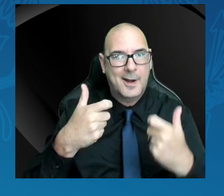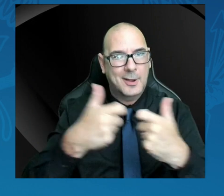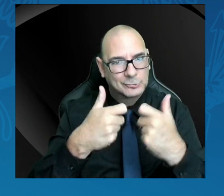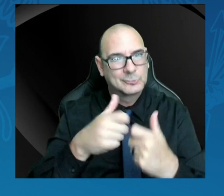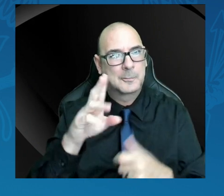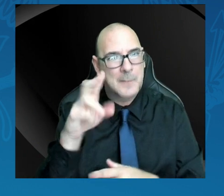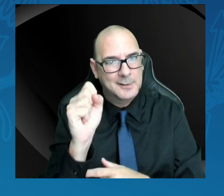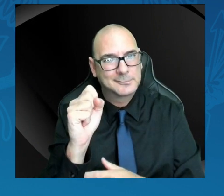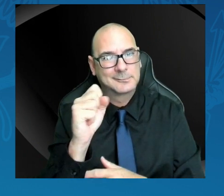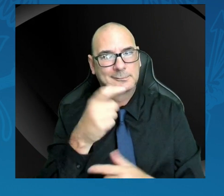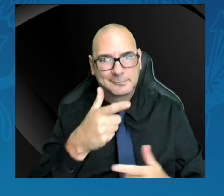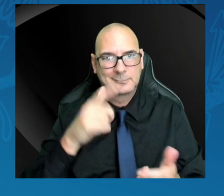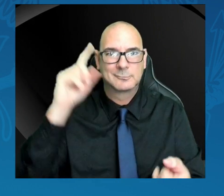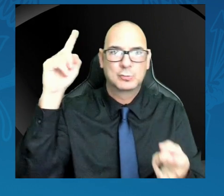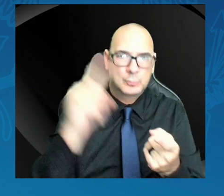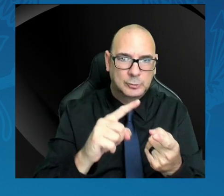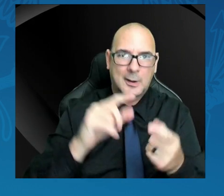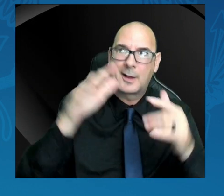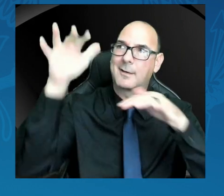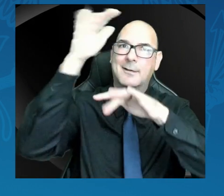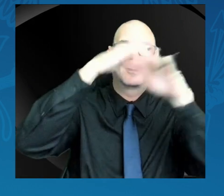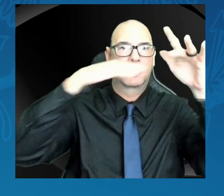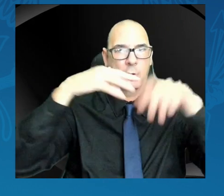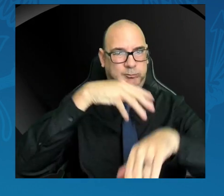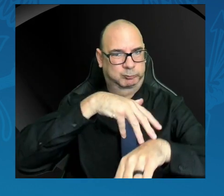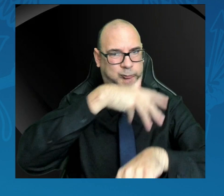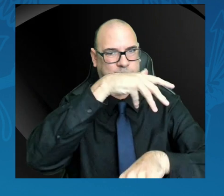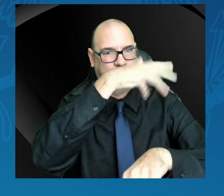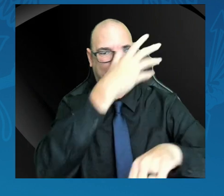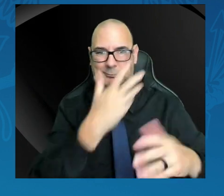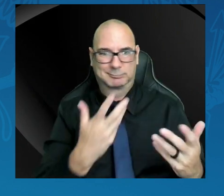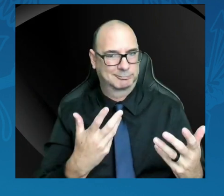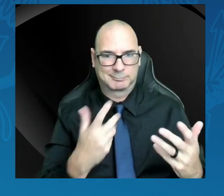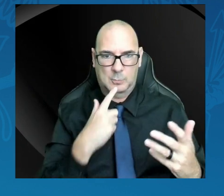to high levels of polluted air and all kids deserve clean air to breathe.